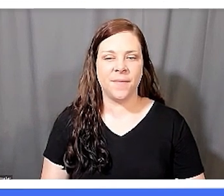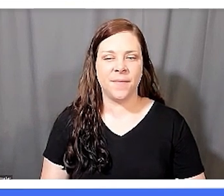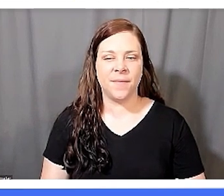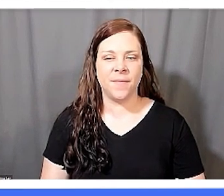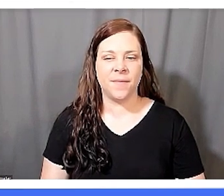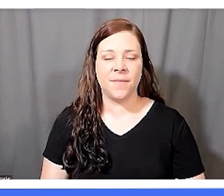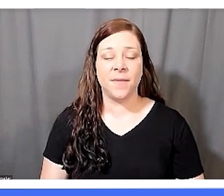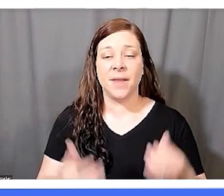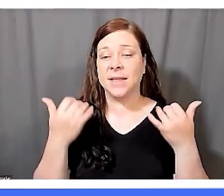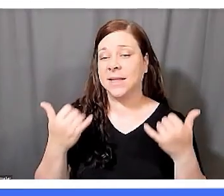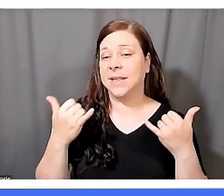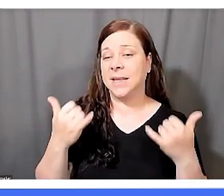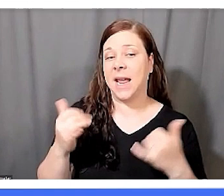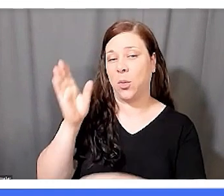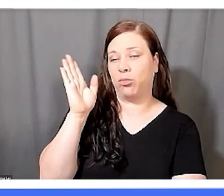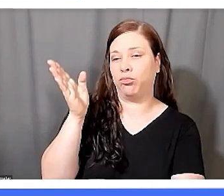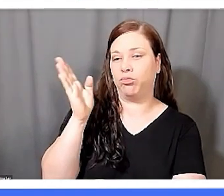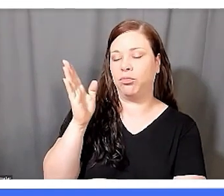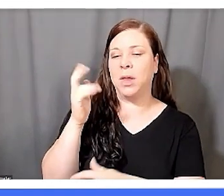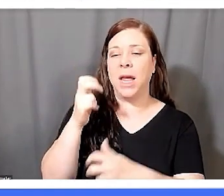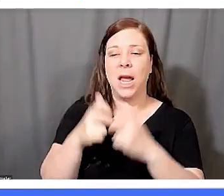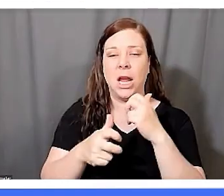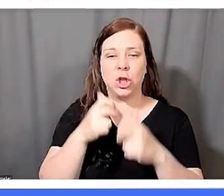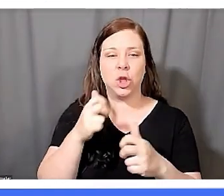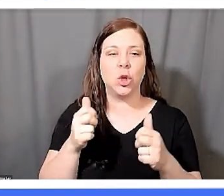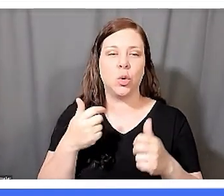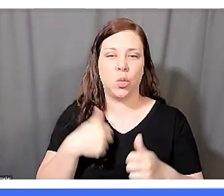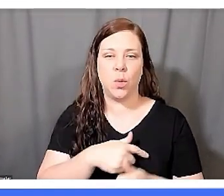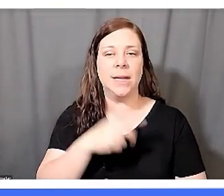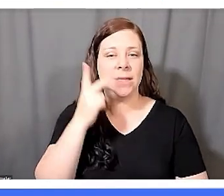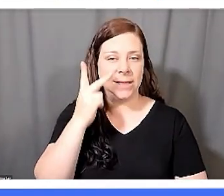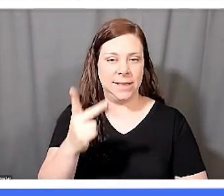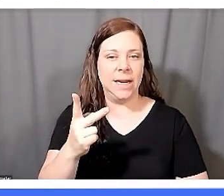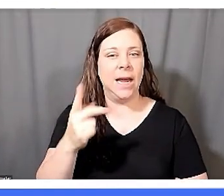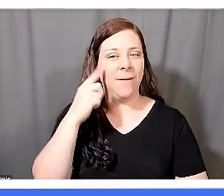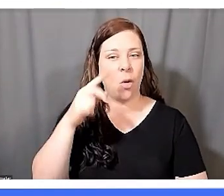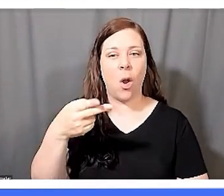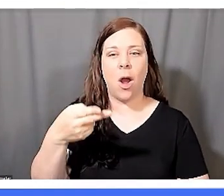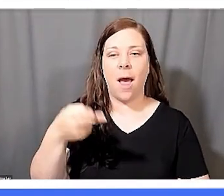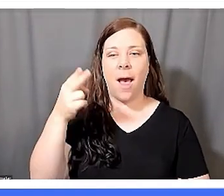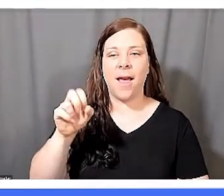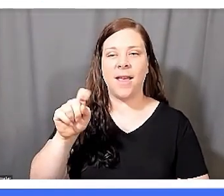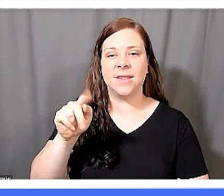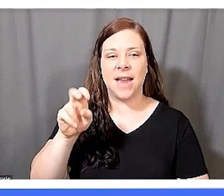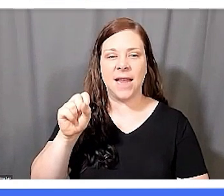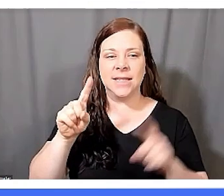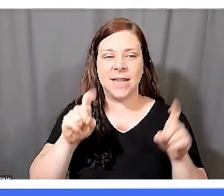Today, we're gonna talk about the issues that we've seen with high-stakes testing, the barriers that we found,